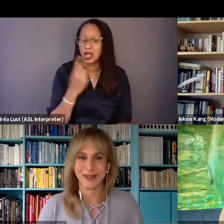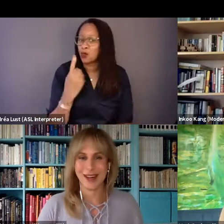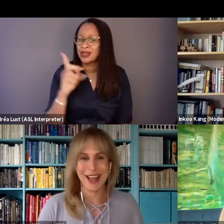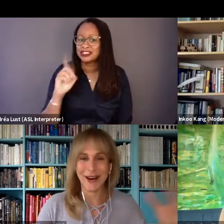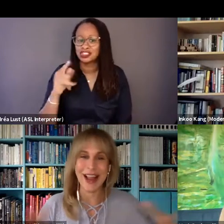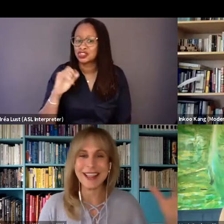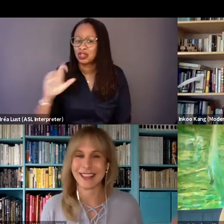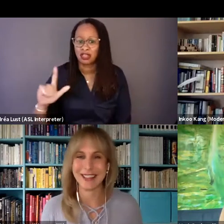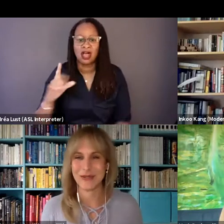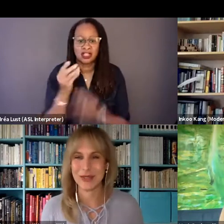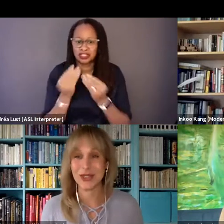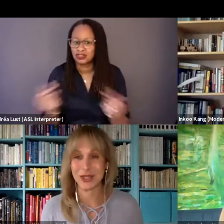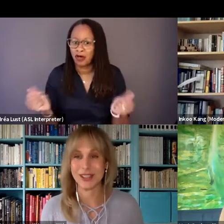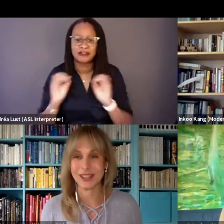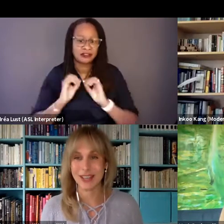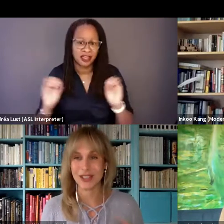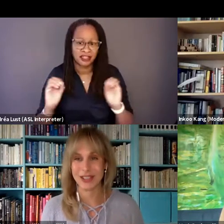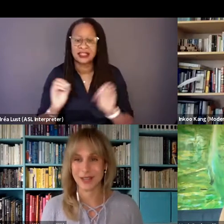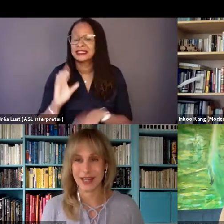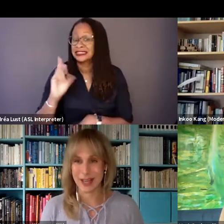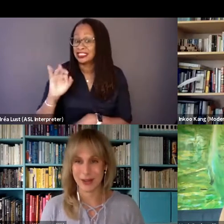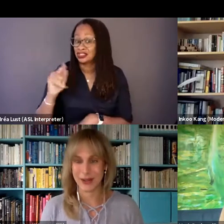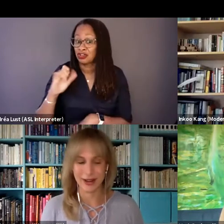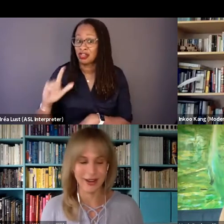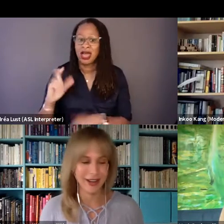or anything digital, it's actually an analog.